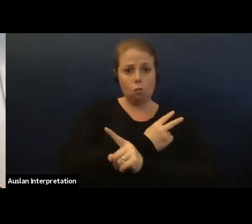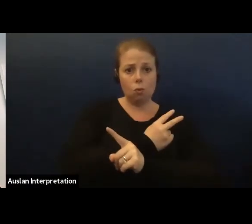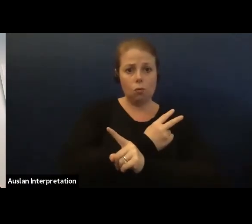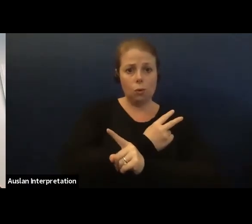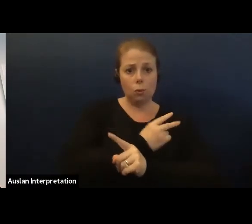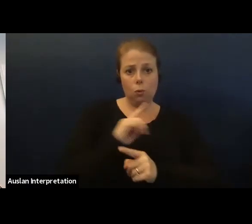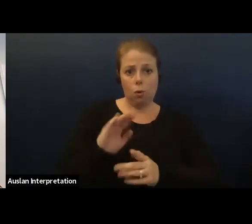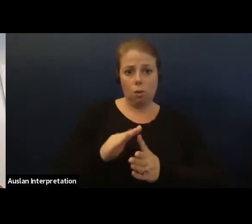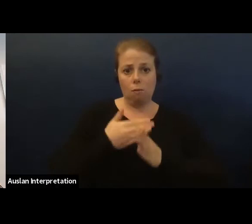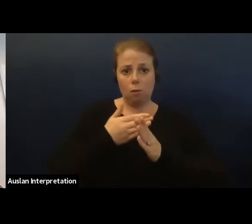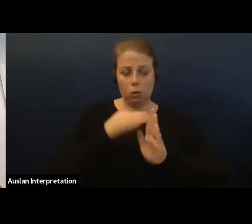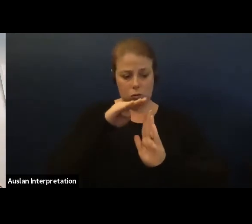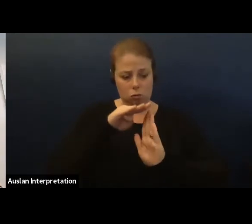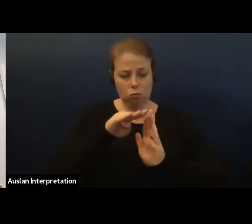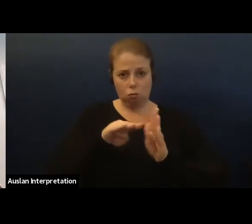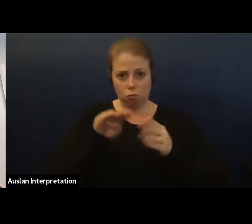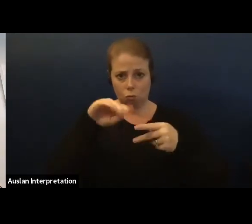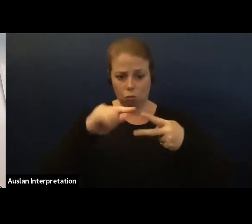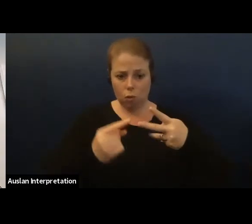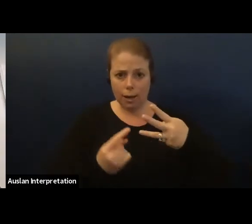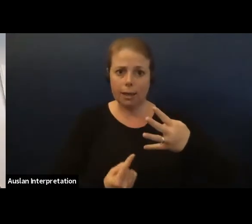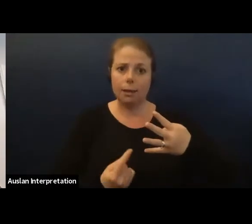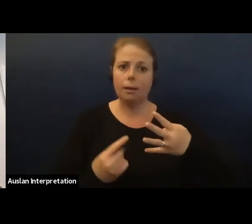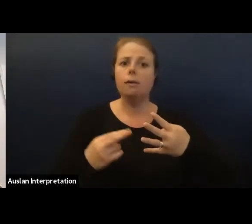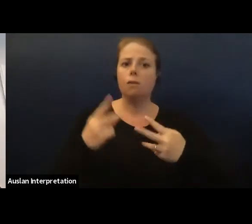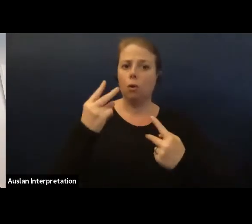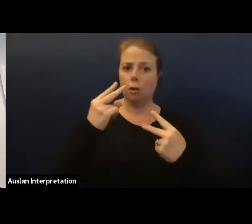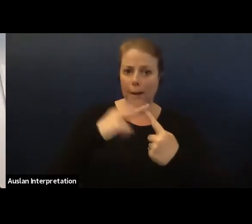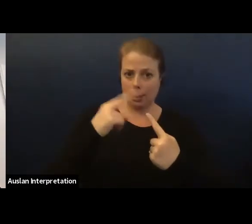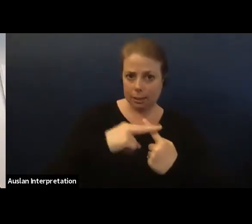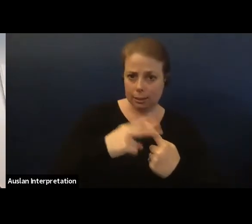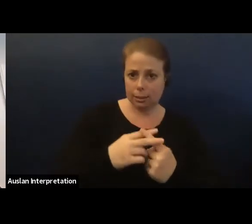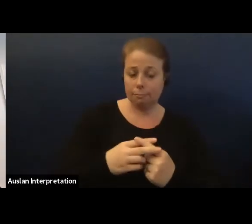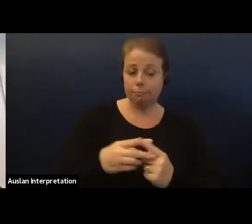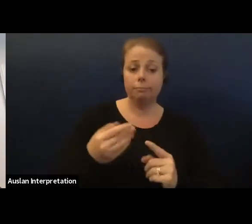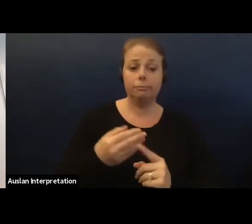Prior to Covid the meetings were held face to face in Sydney and usually lasted one to two days.